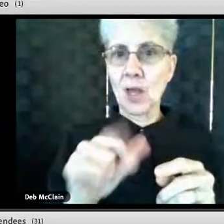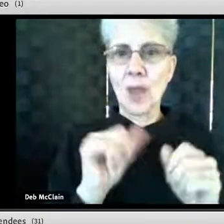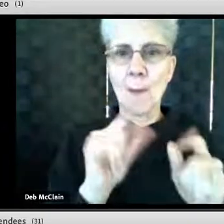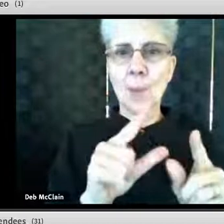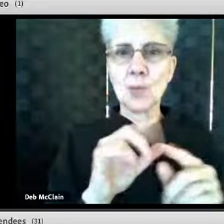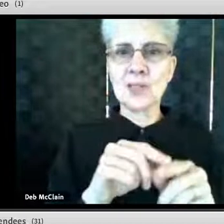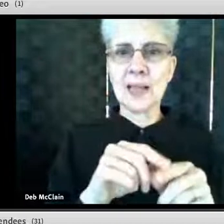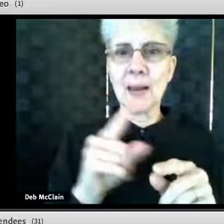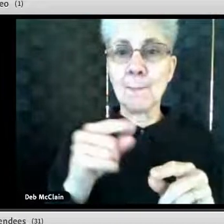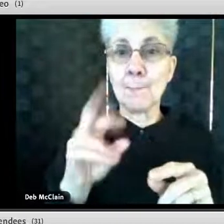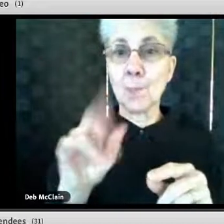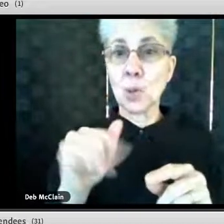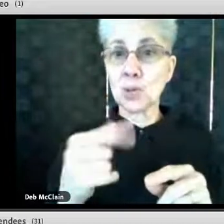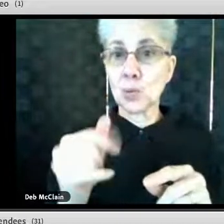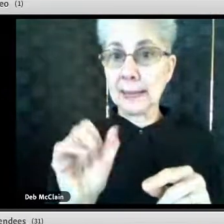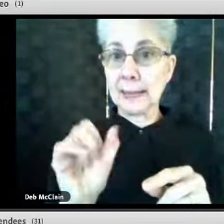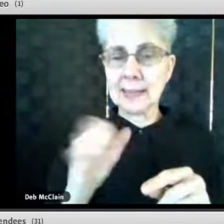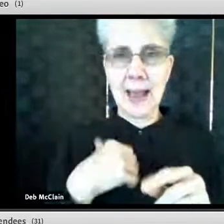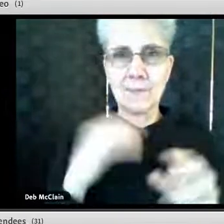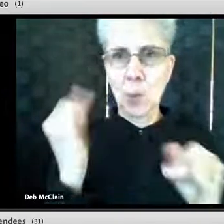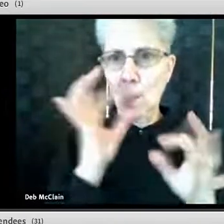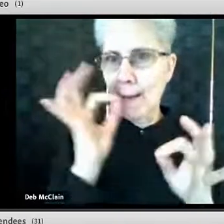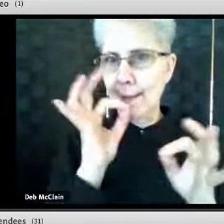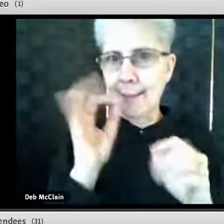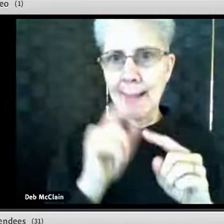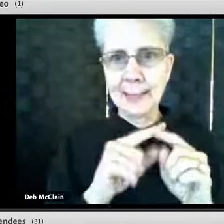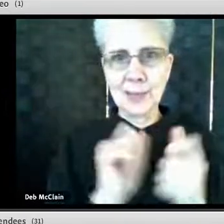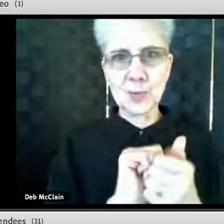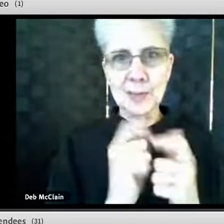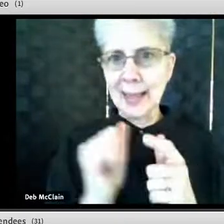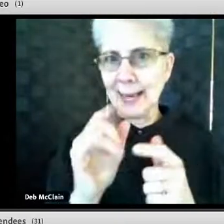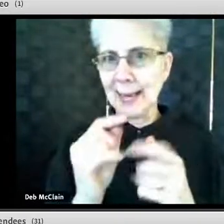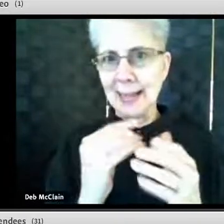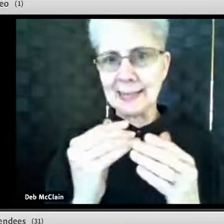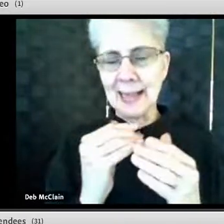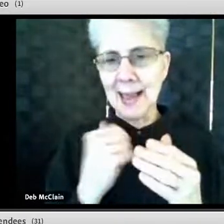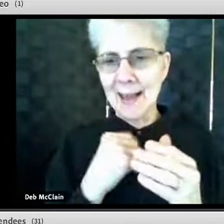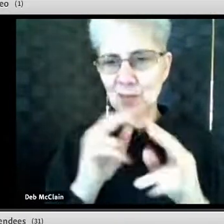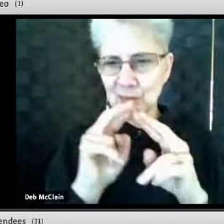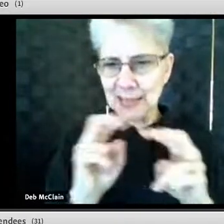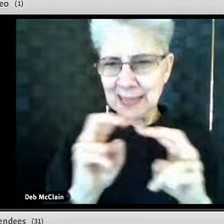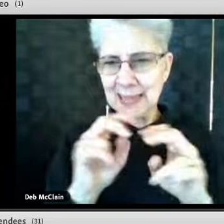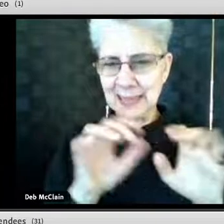and so they all post in Portuguese, and I have no idea. I can't translate it easily.